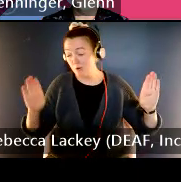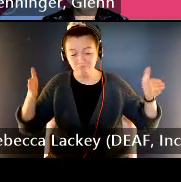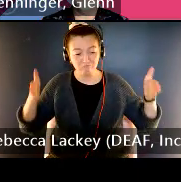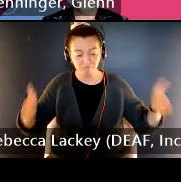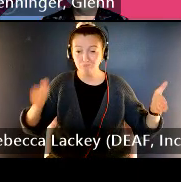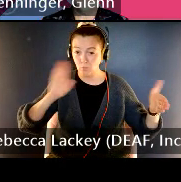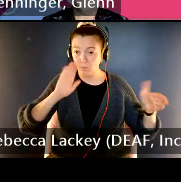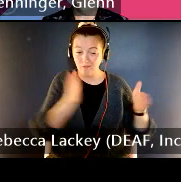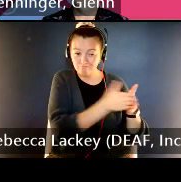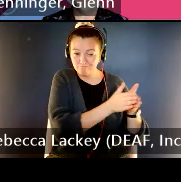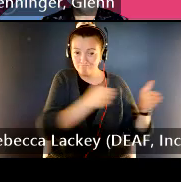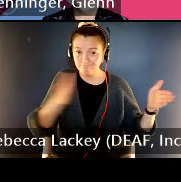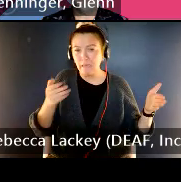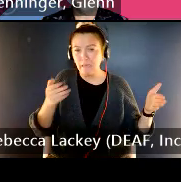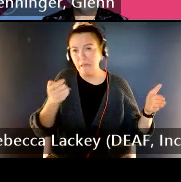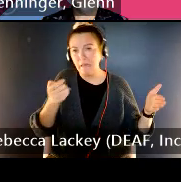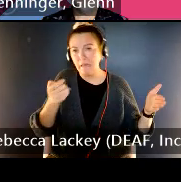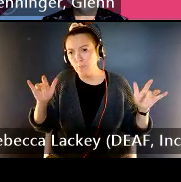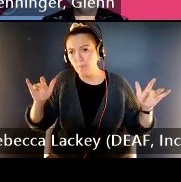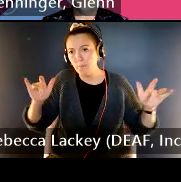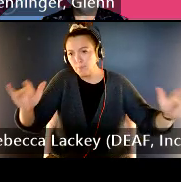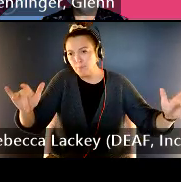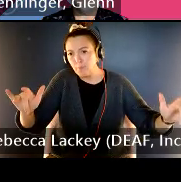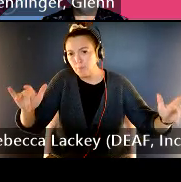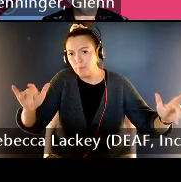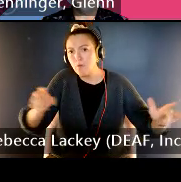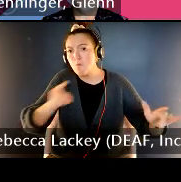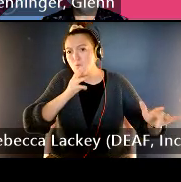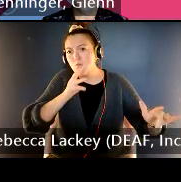There's a gap in there that allows for water to drain in the gutter line.